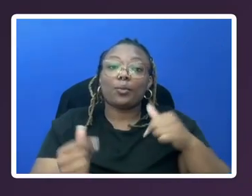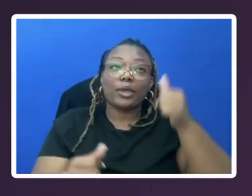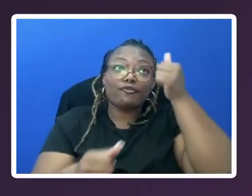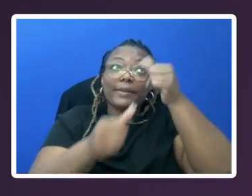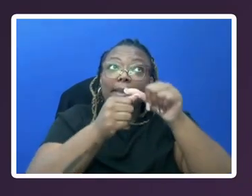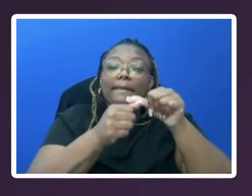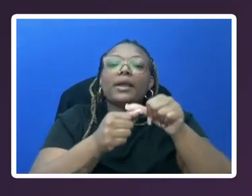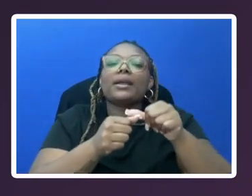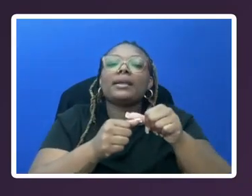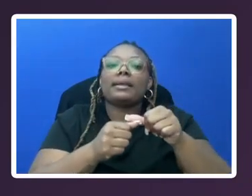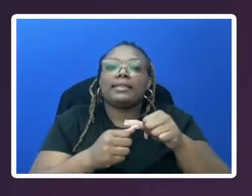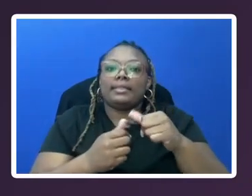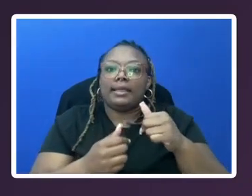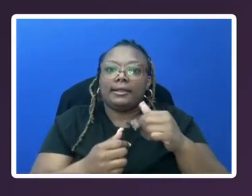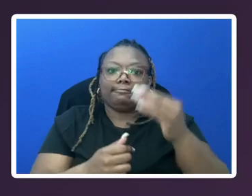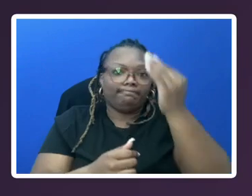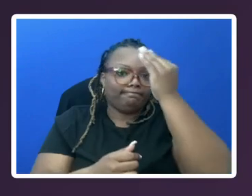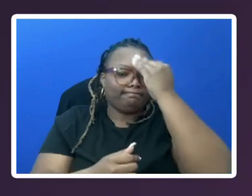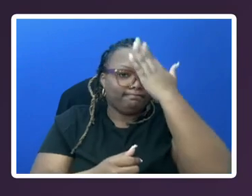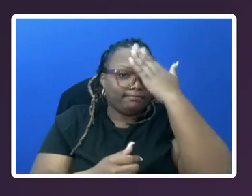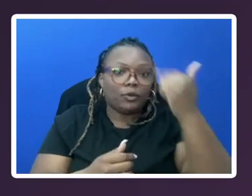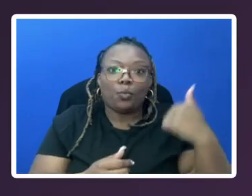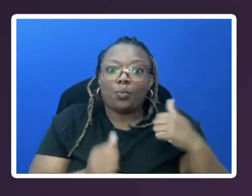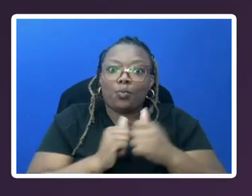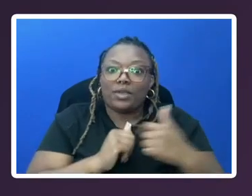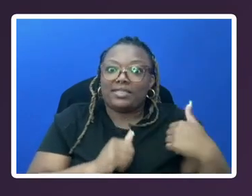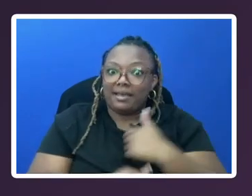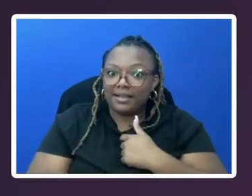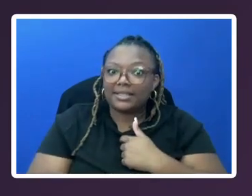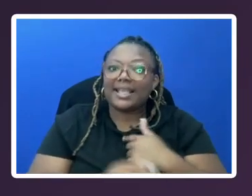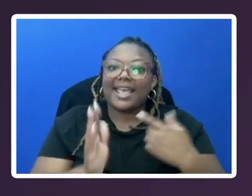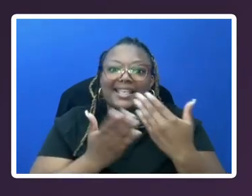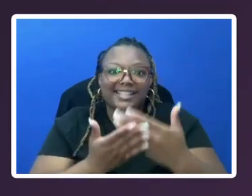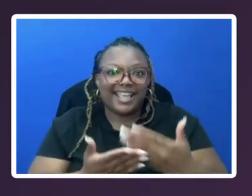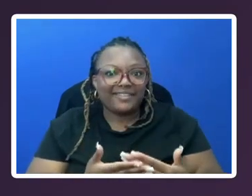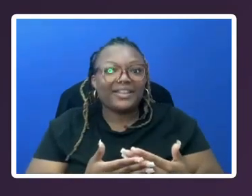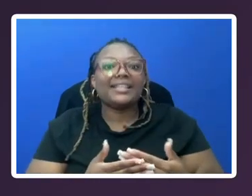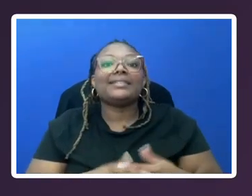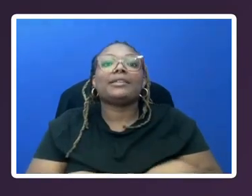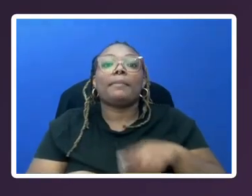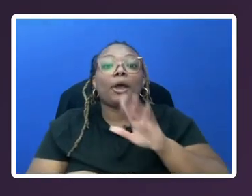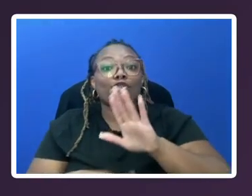as evidenced by your example, Yadira, and Bert's. And it's really important to revisit